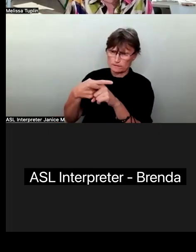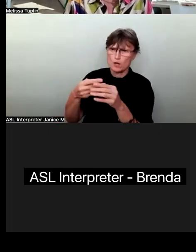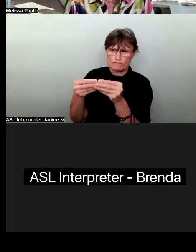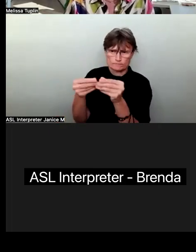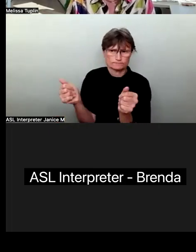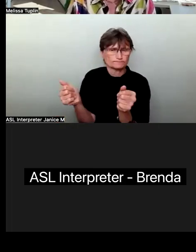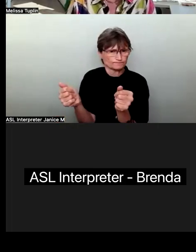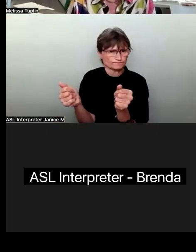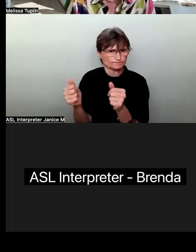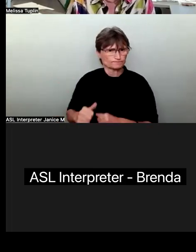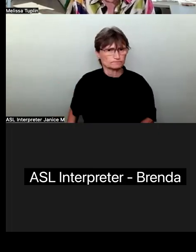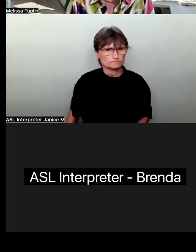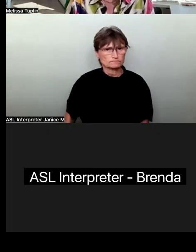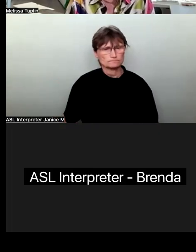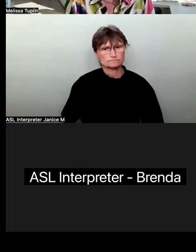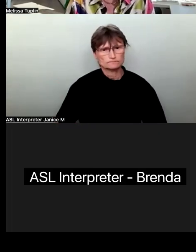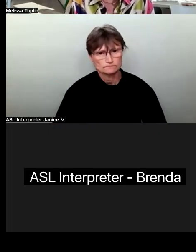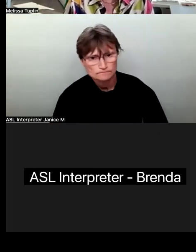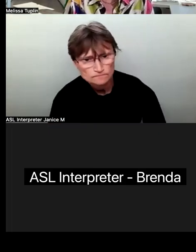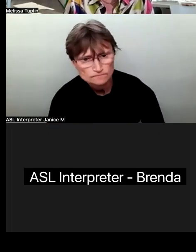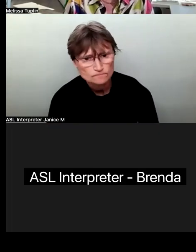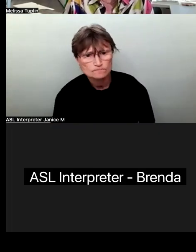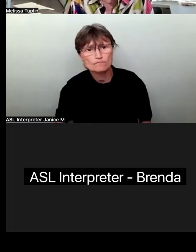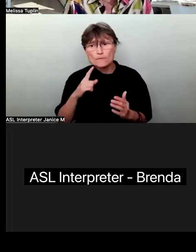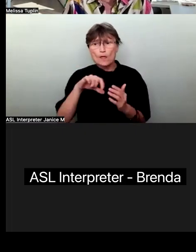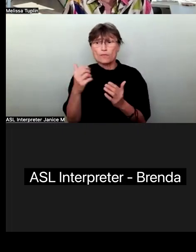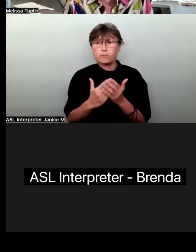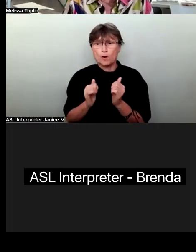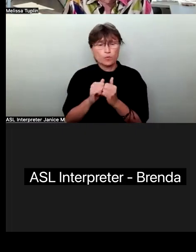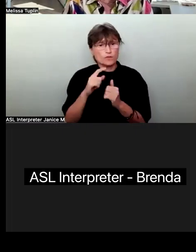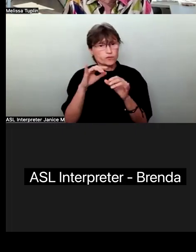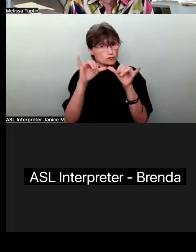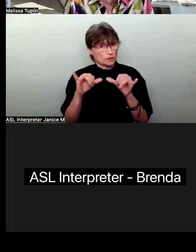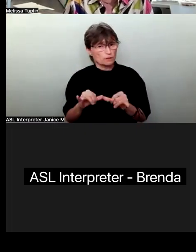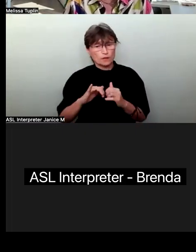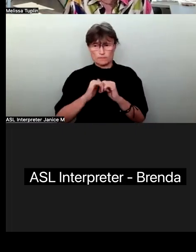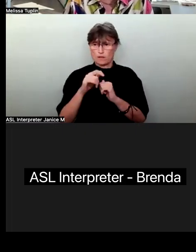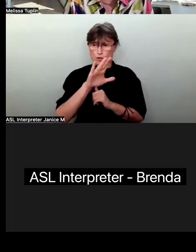The second set of criteria statements are about how your organization improves the